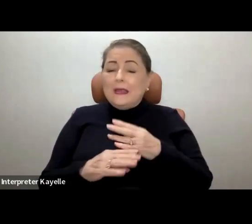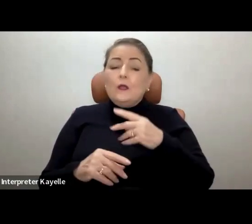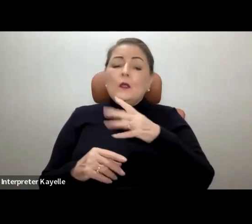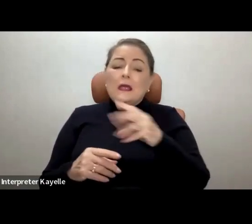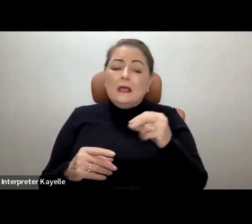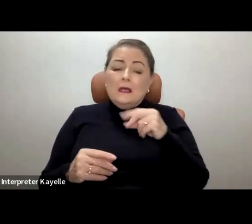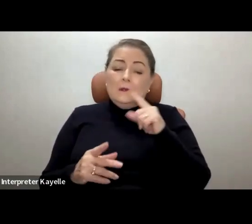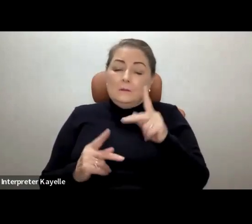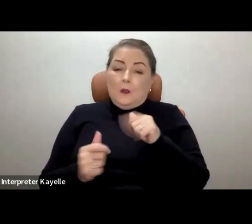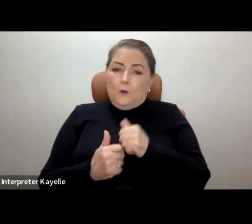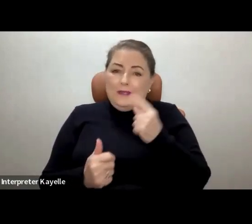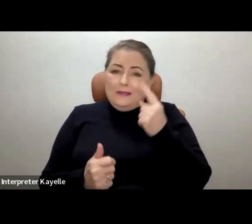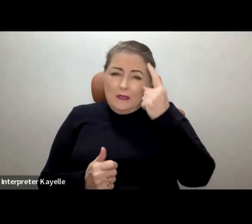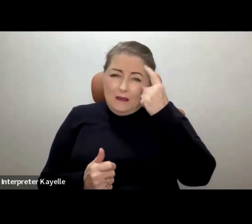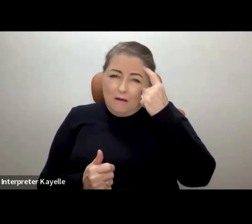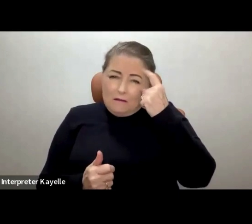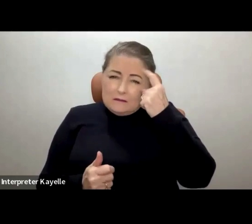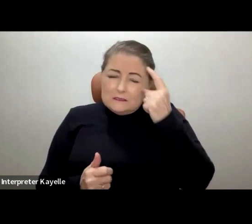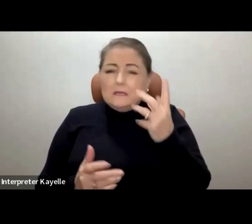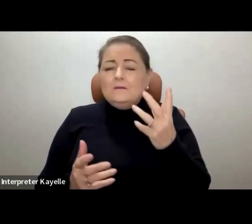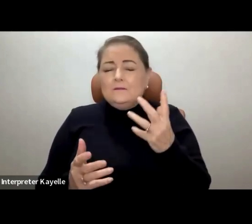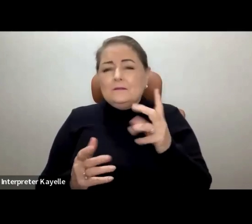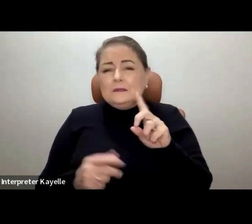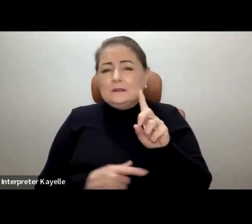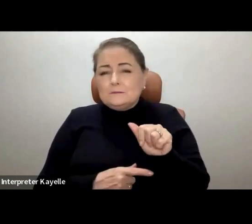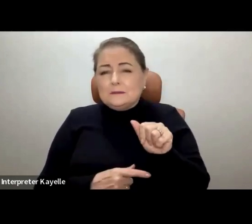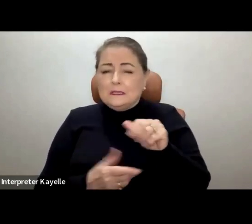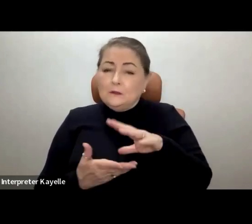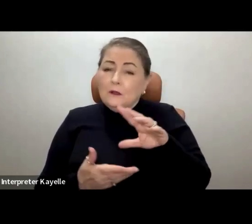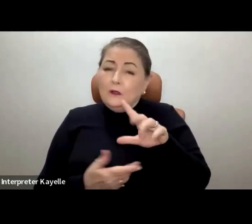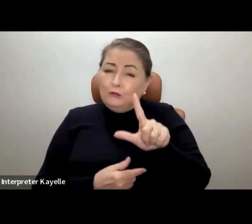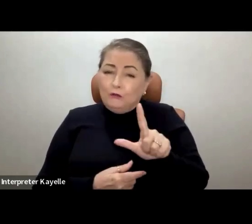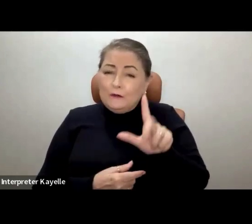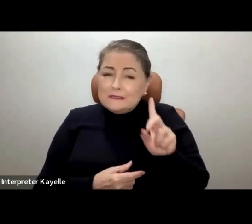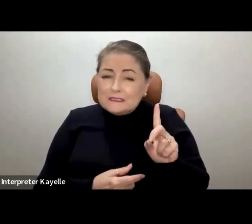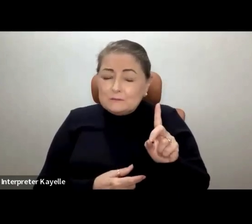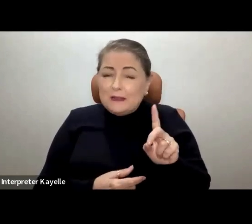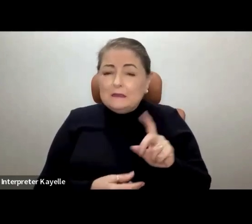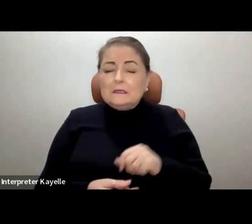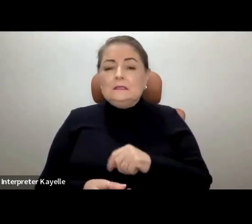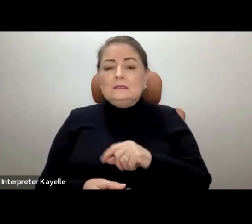cognitive disabilities, and learning disabilities and verbal